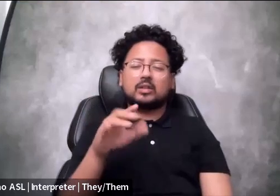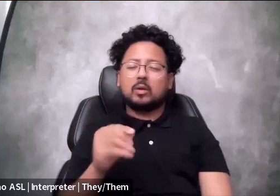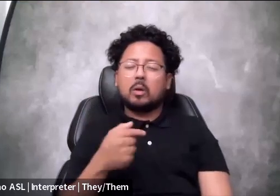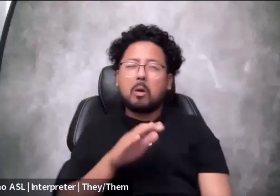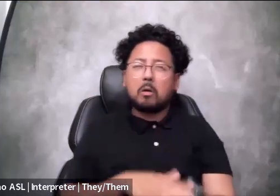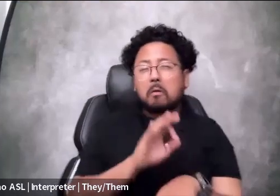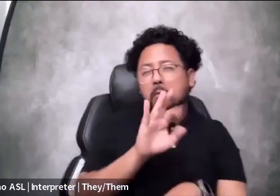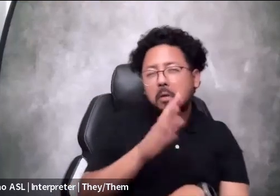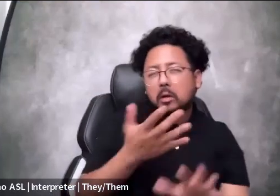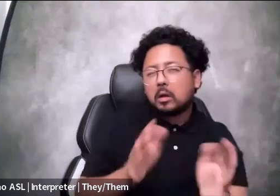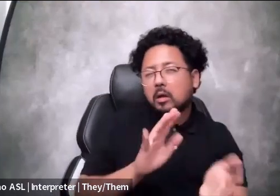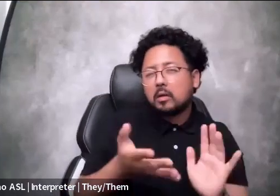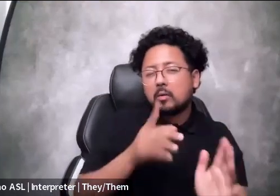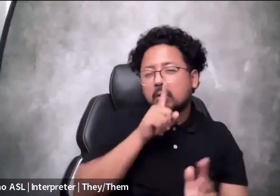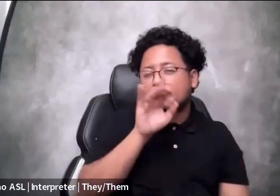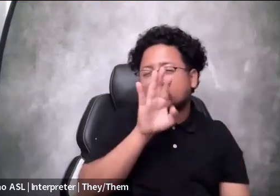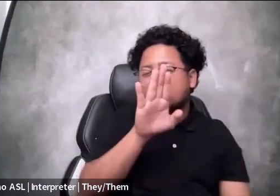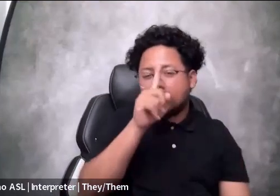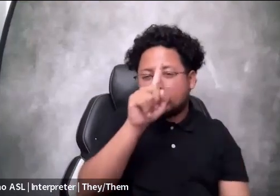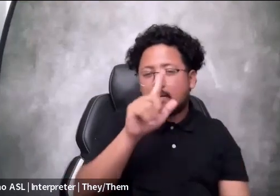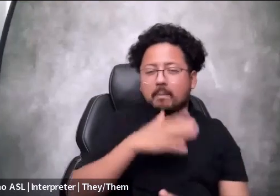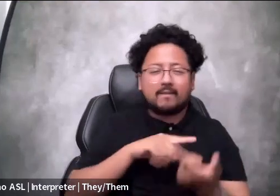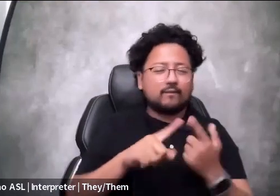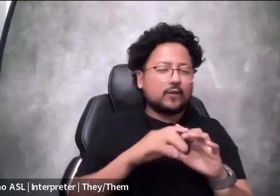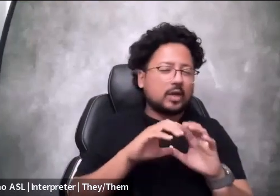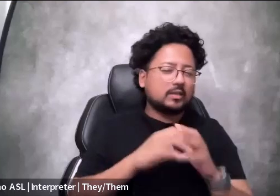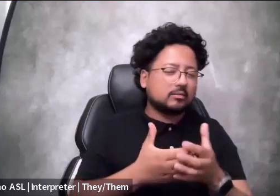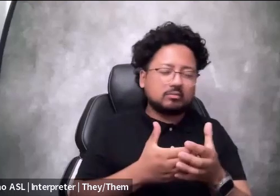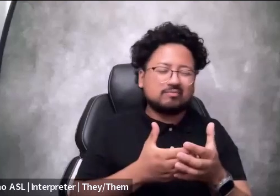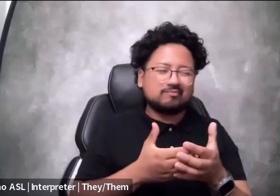but I tried to keep my Facebook for my friends and things and it's a little